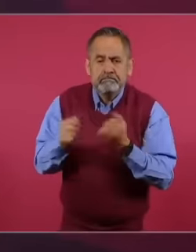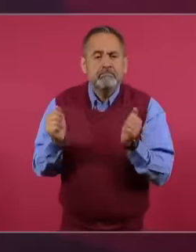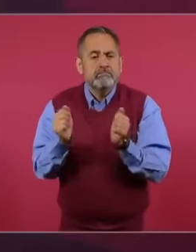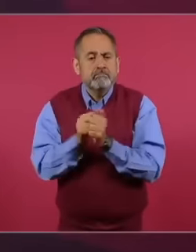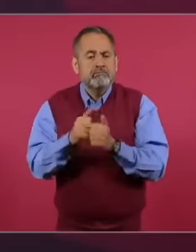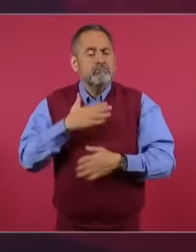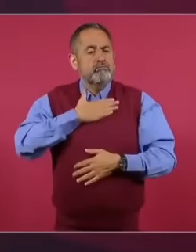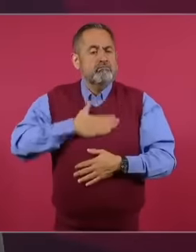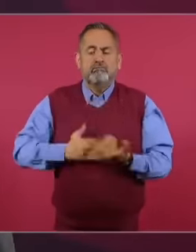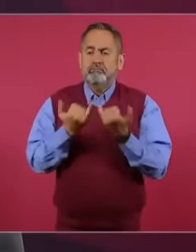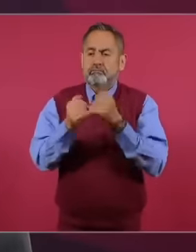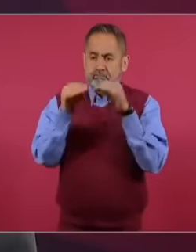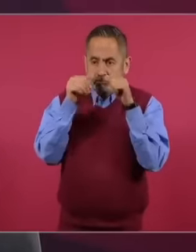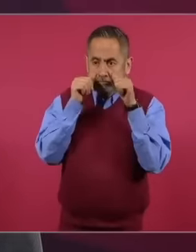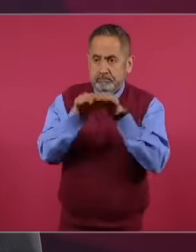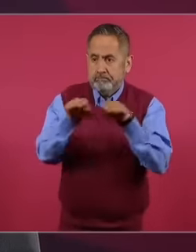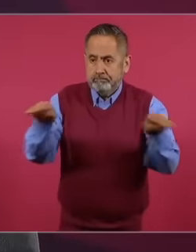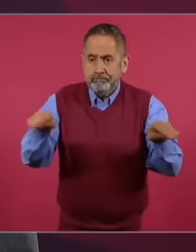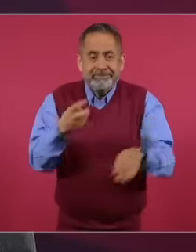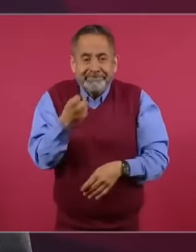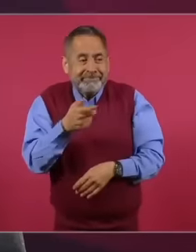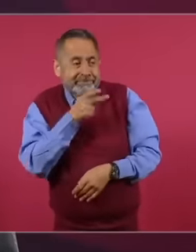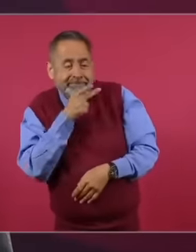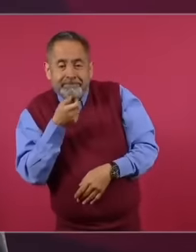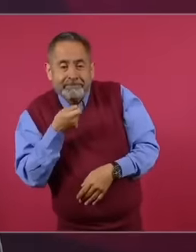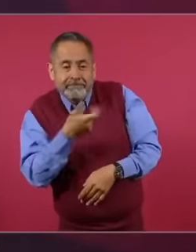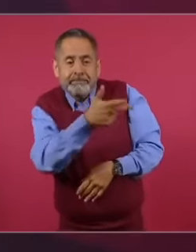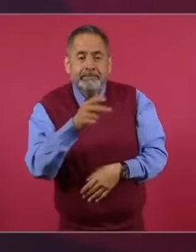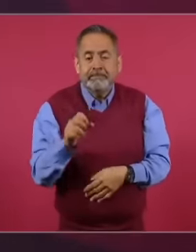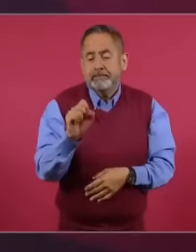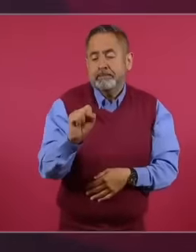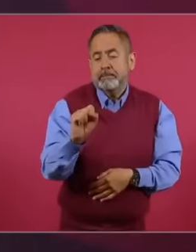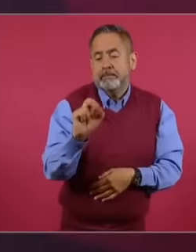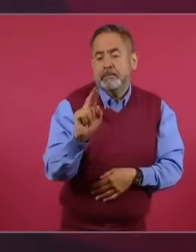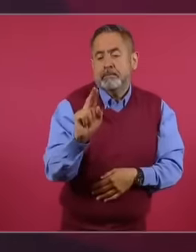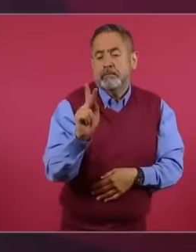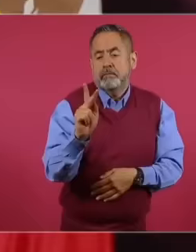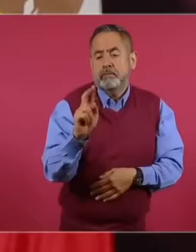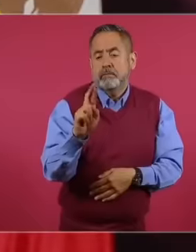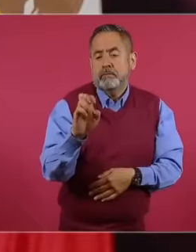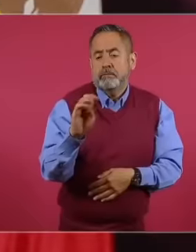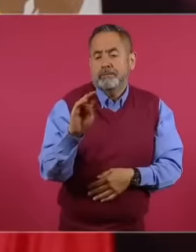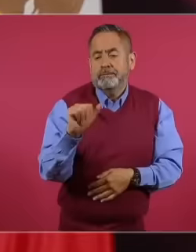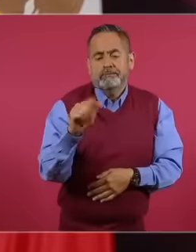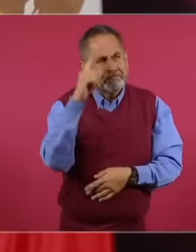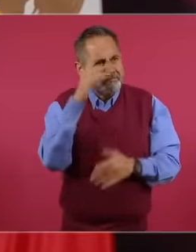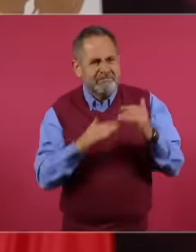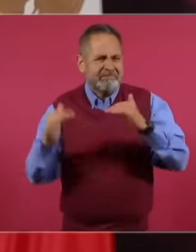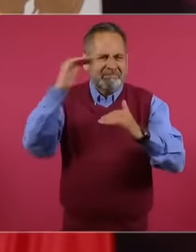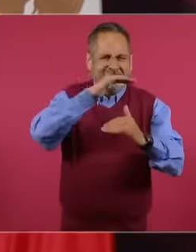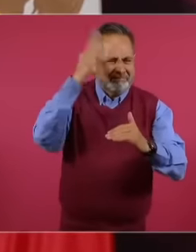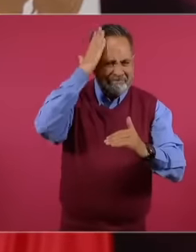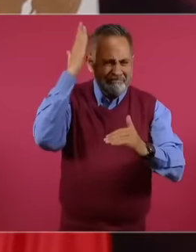which is why it is the supreme court of justice of the nation, otherwise it would have to be removed.